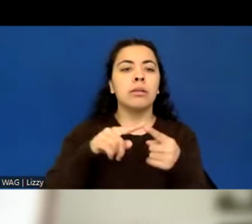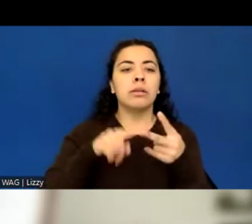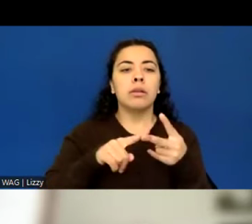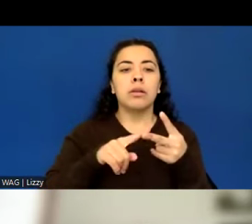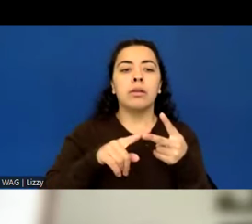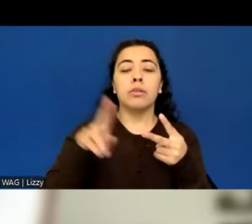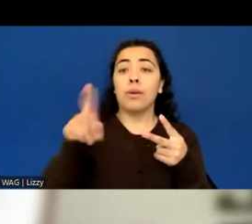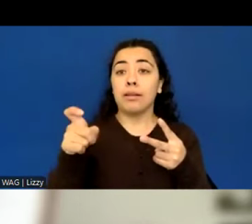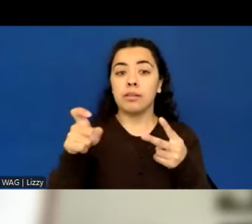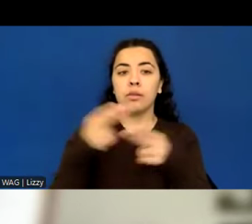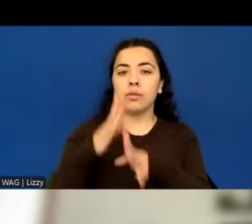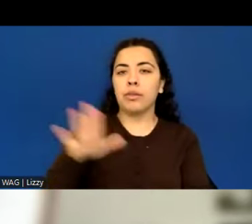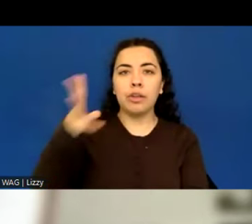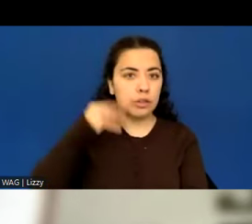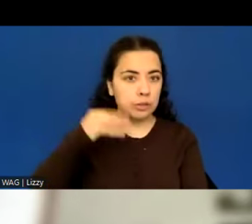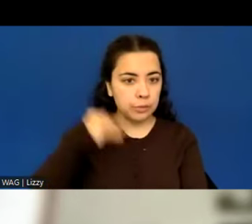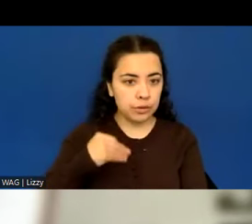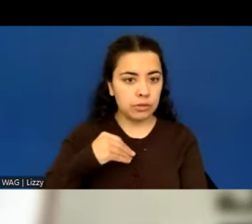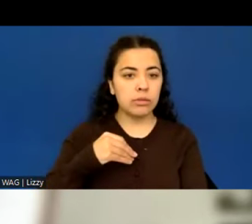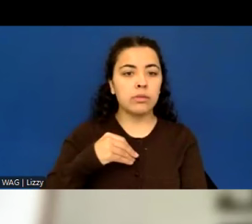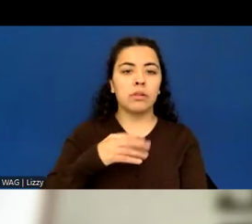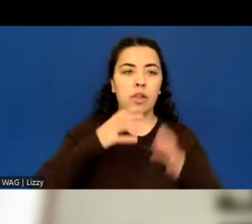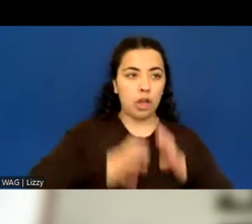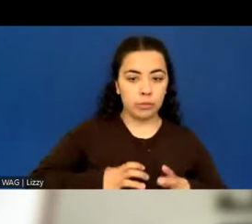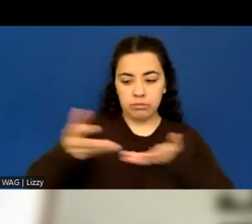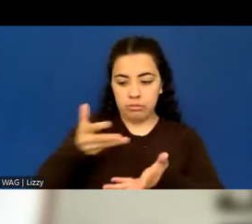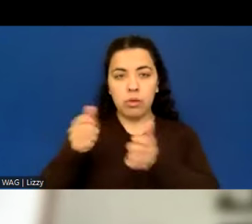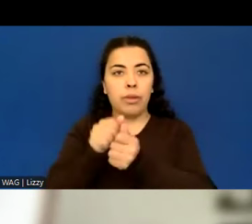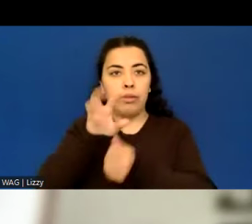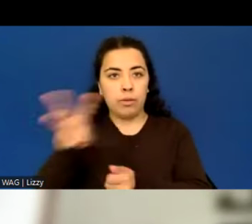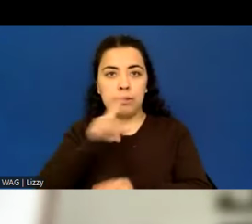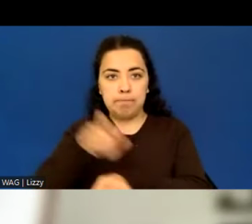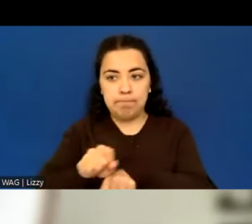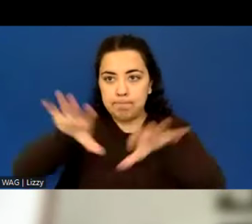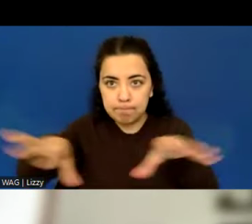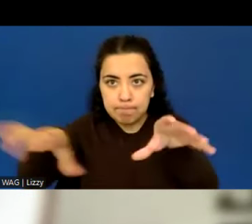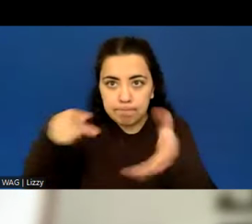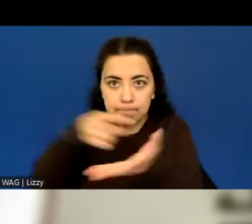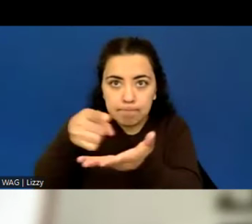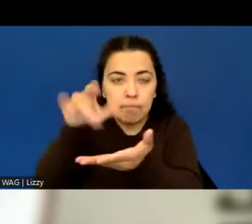customer will have with the website. When it comes to the user interface,